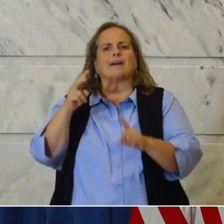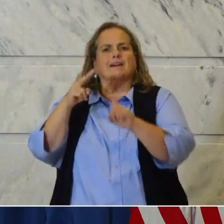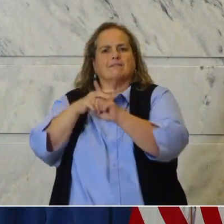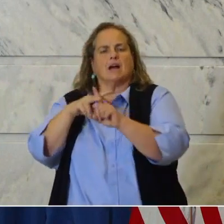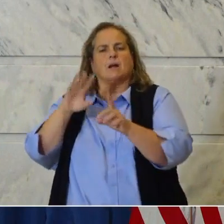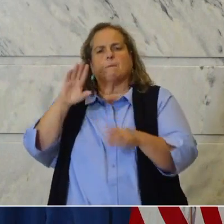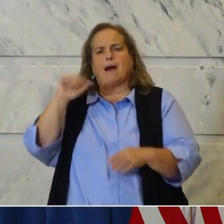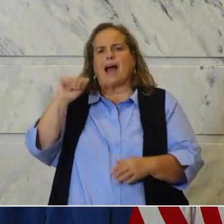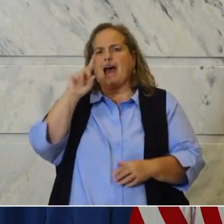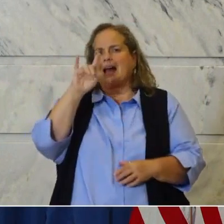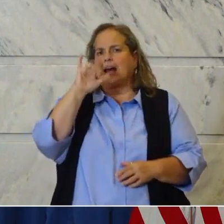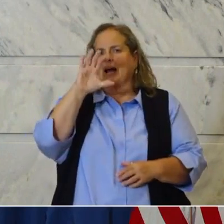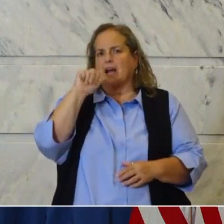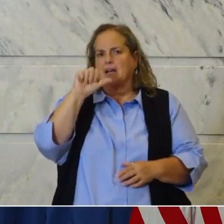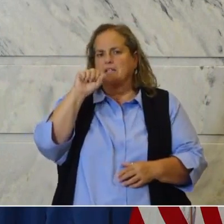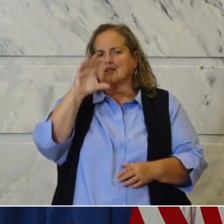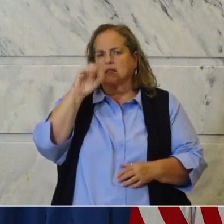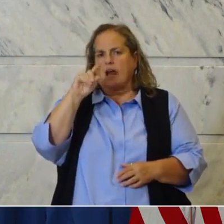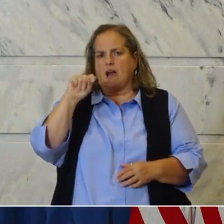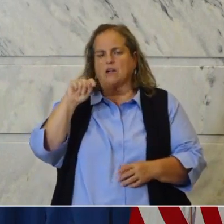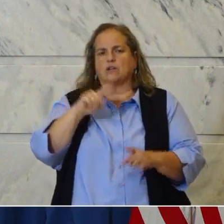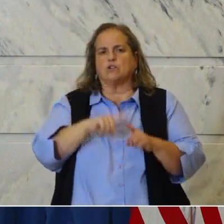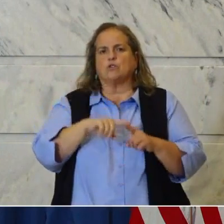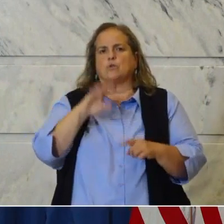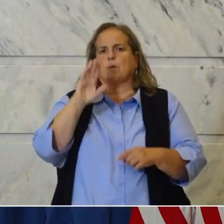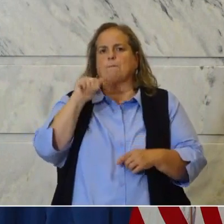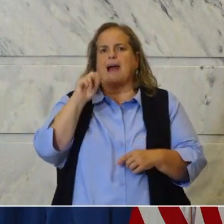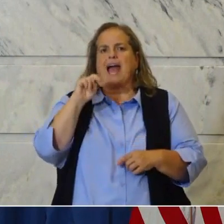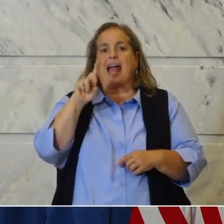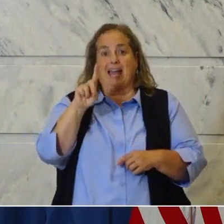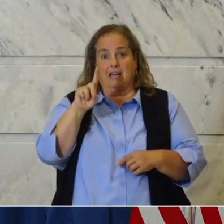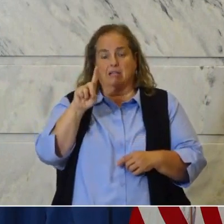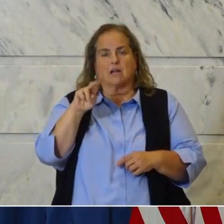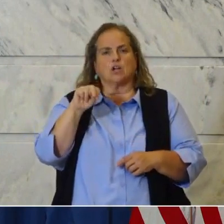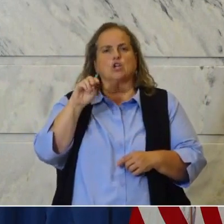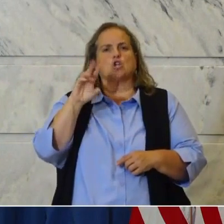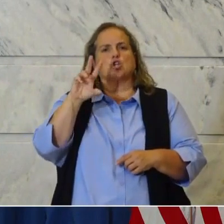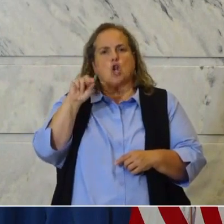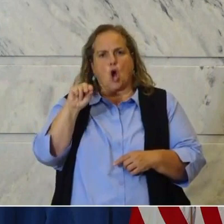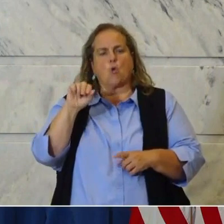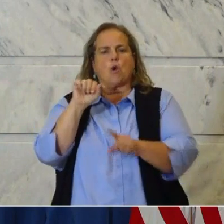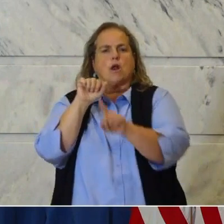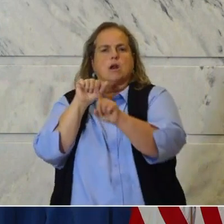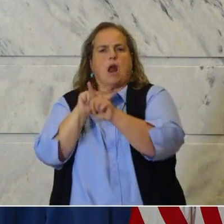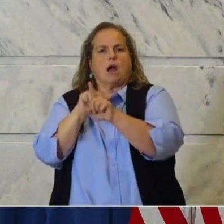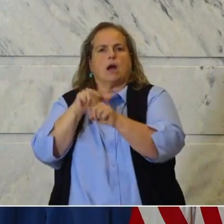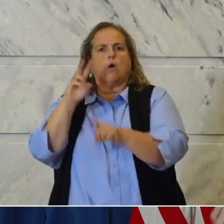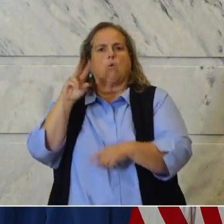no knock warrants. I want to see the bill first. I certainly think with with